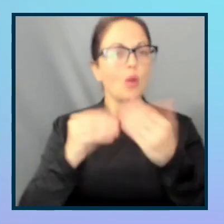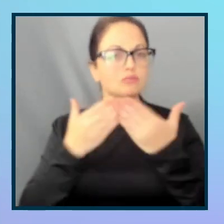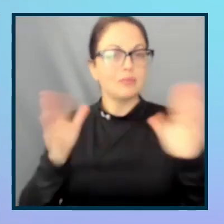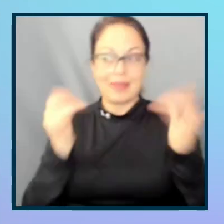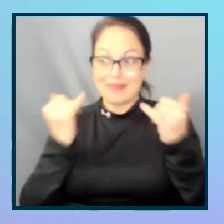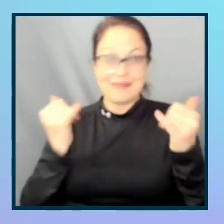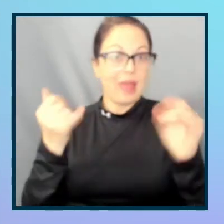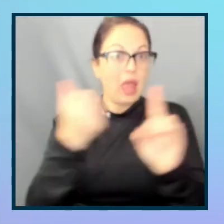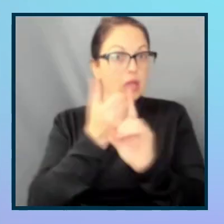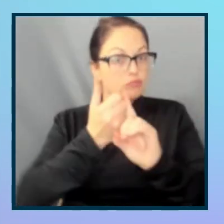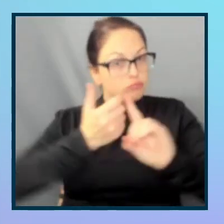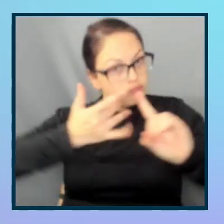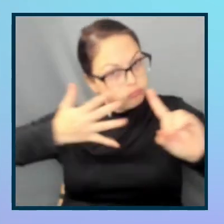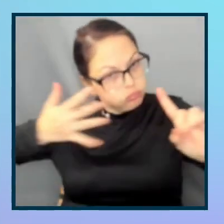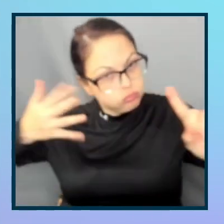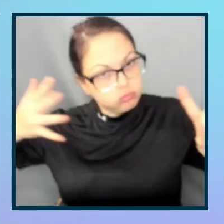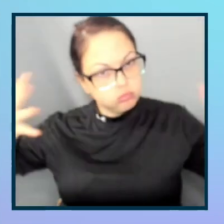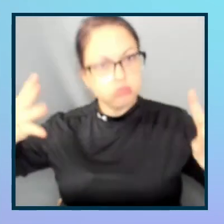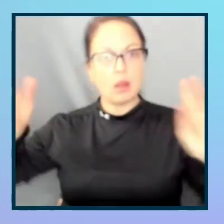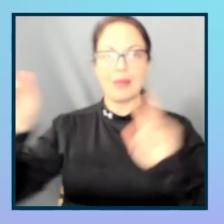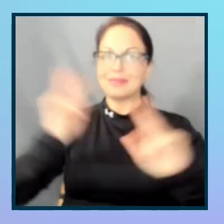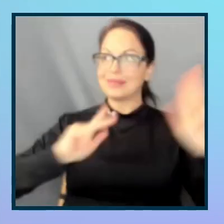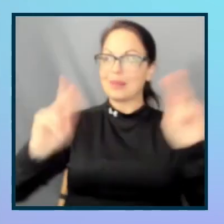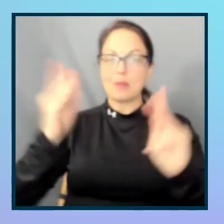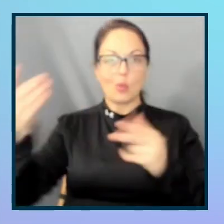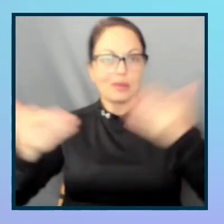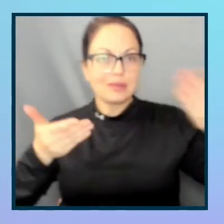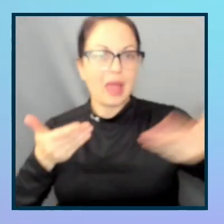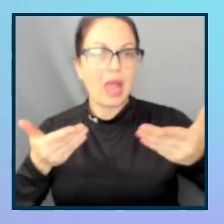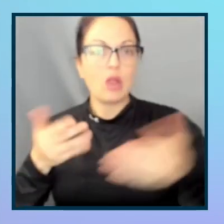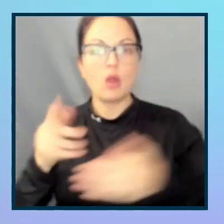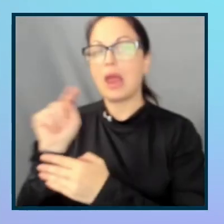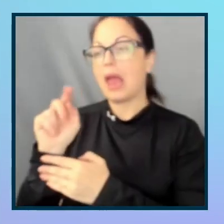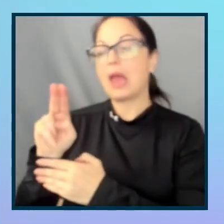of who we're hiring as TurboTax and QuickBooks experts.